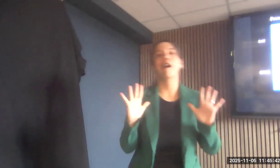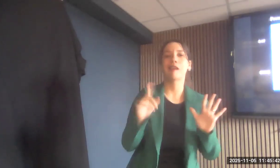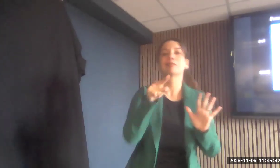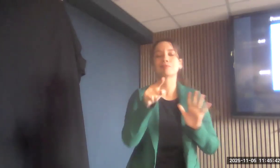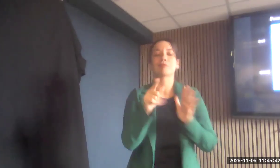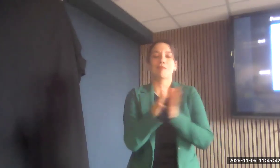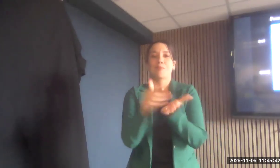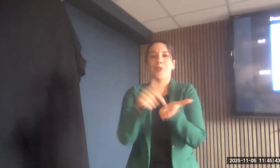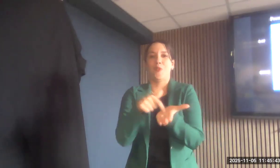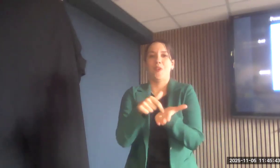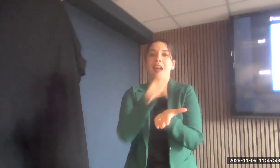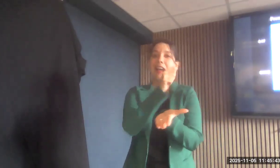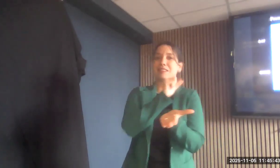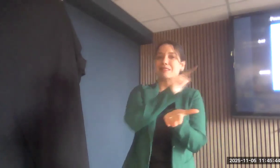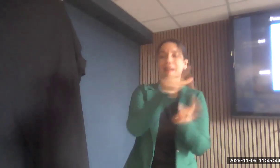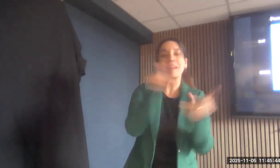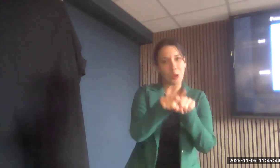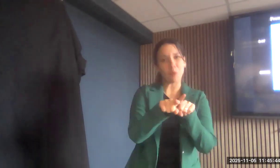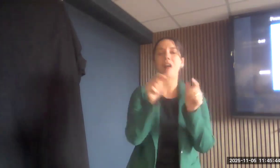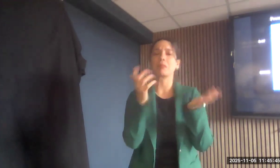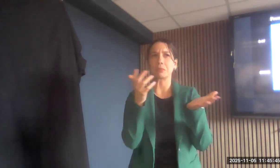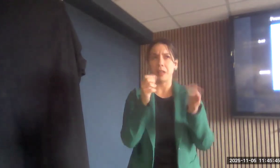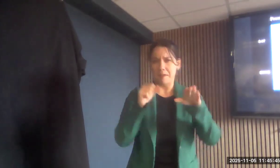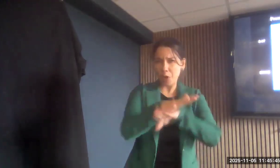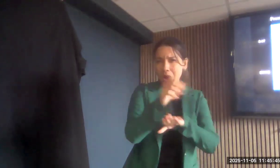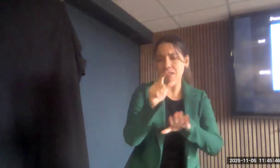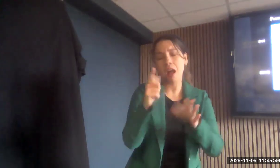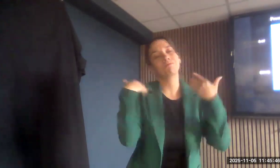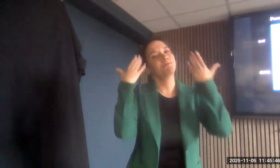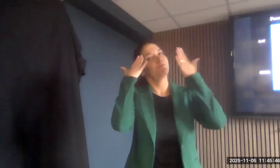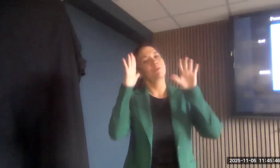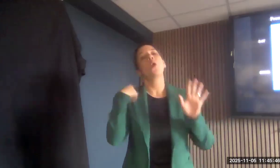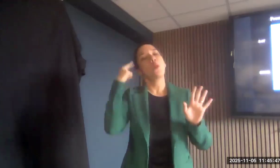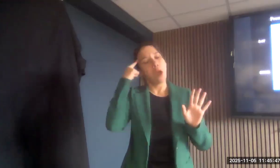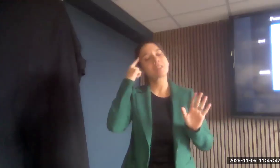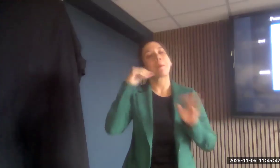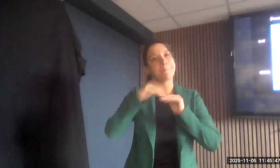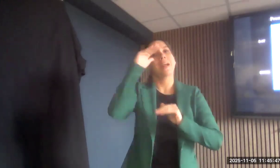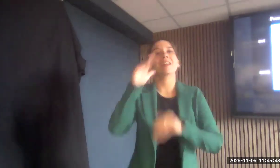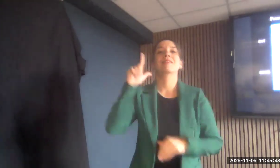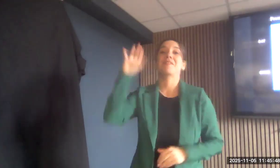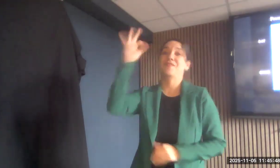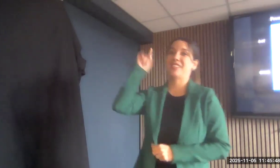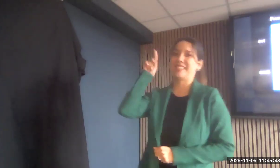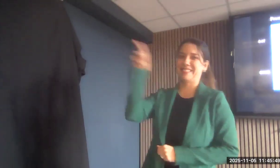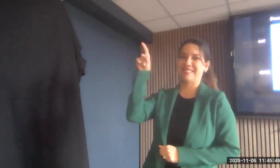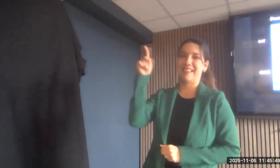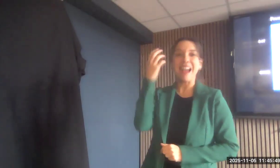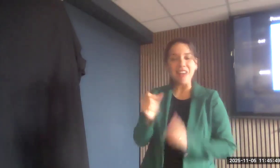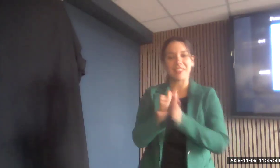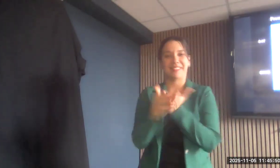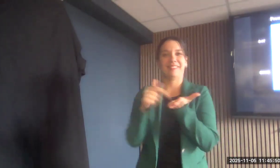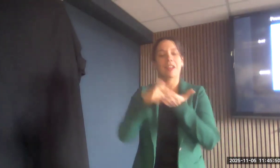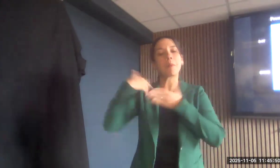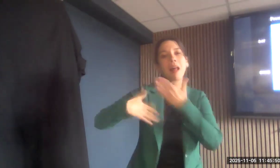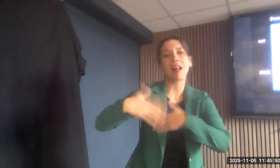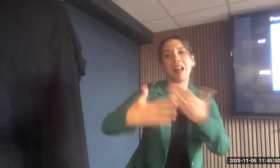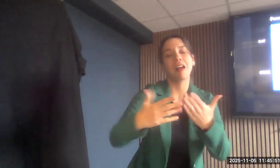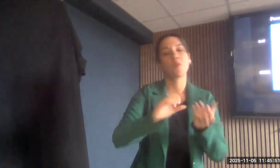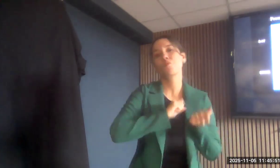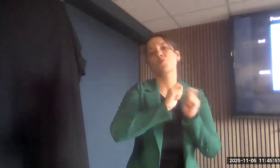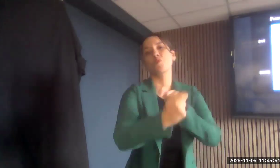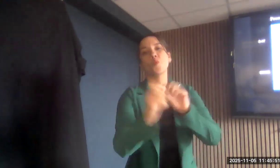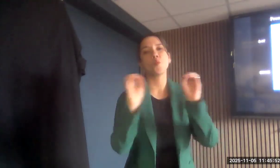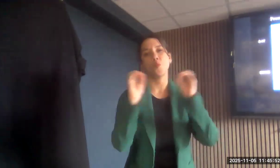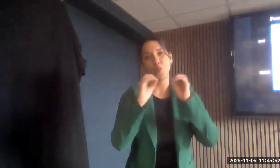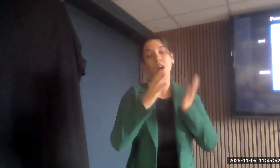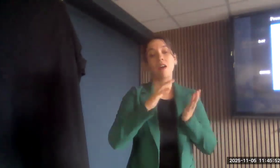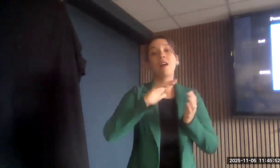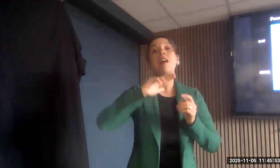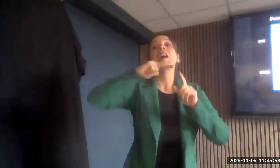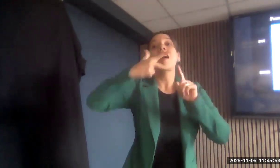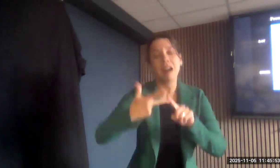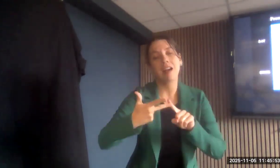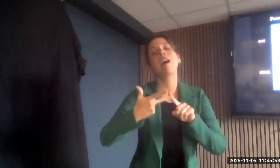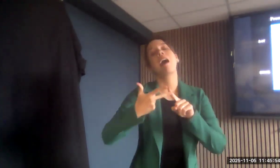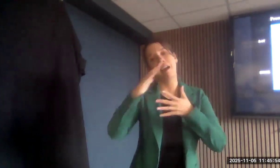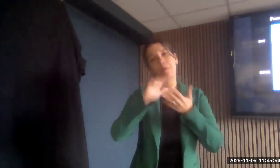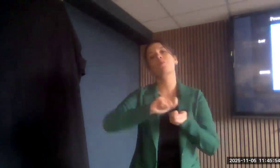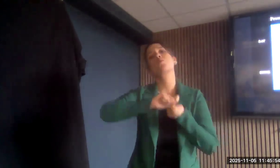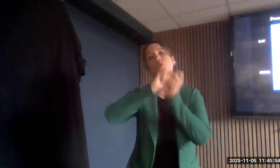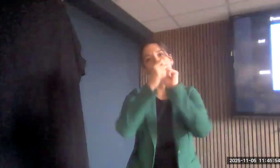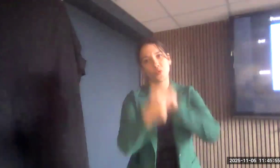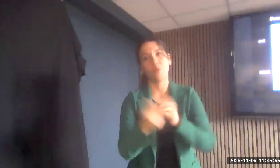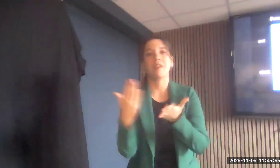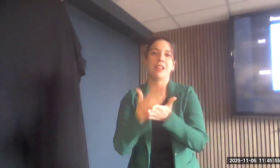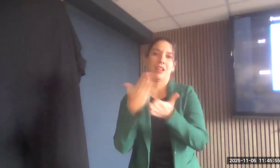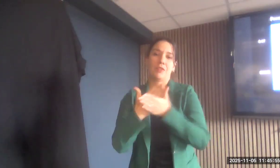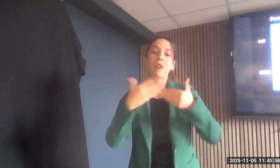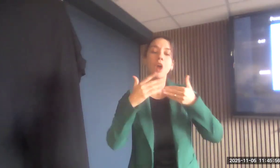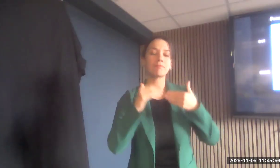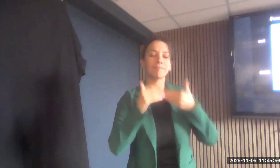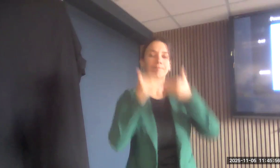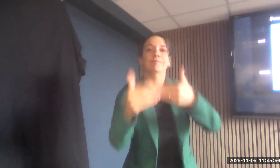prior to this collection? We also see comparison from ASL. I don't know where we saw this, if this came from ASL originally, or if it was LSF influence onto ASL, and that's where it came from.